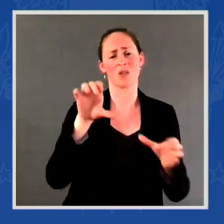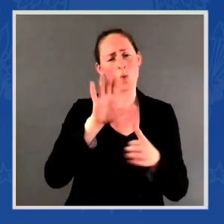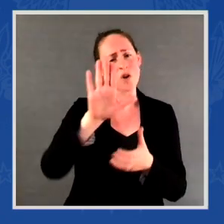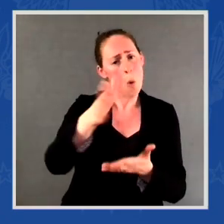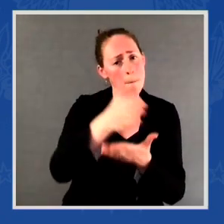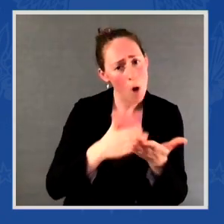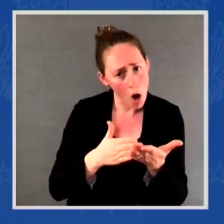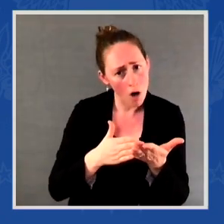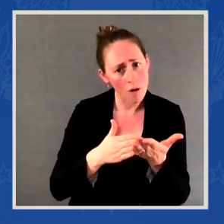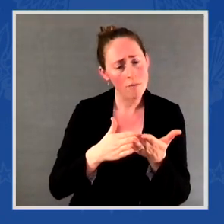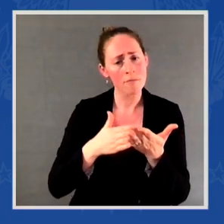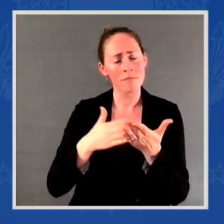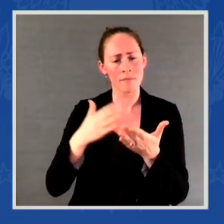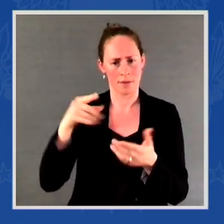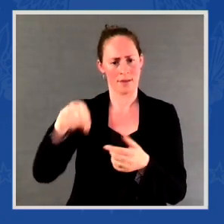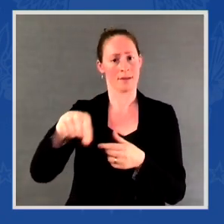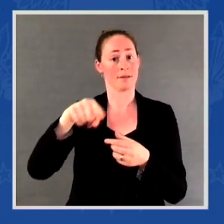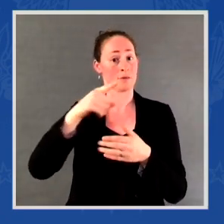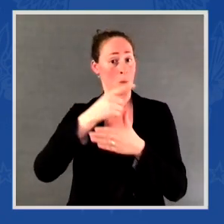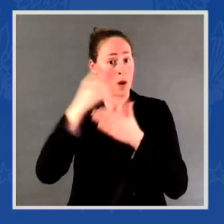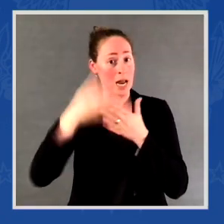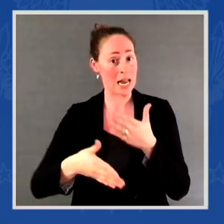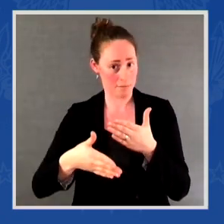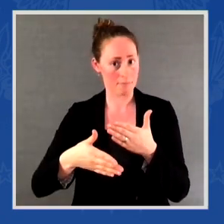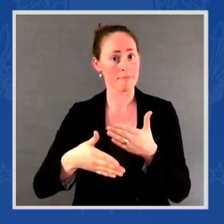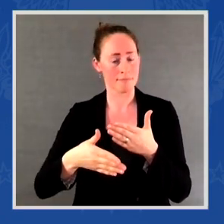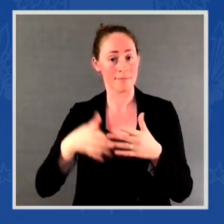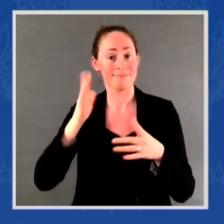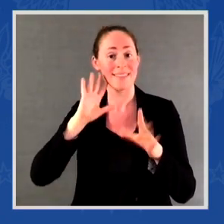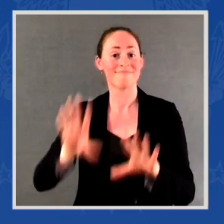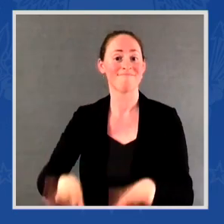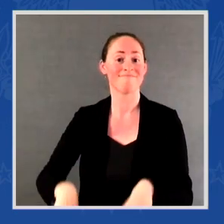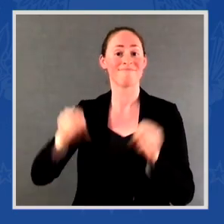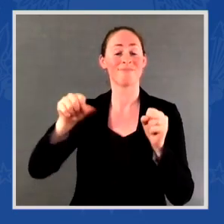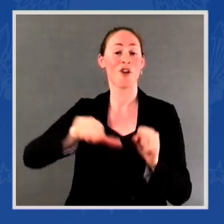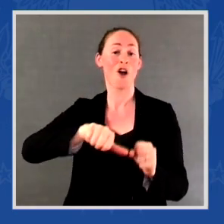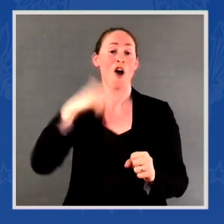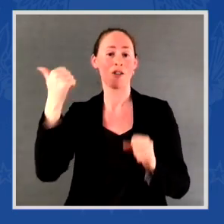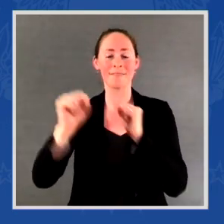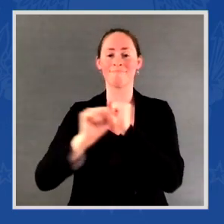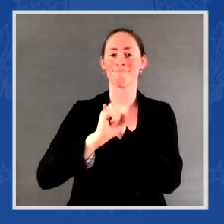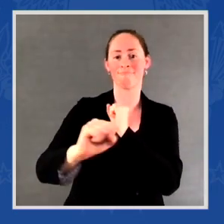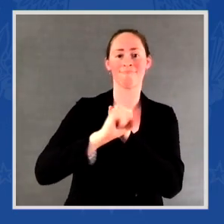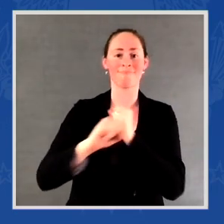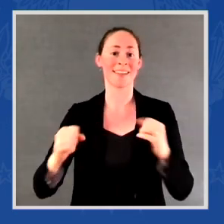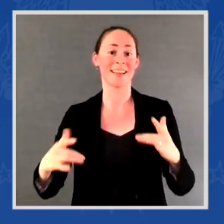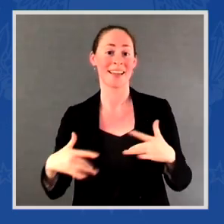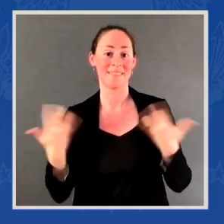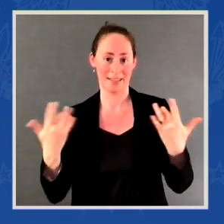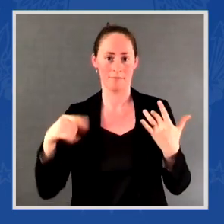This weekend, we'll be hosting another nationwide canvassing event where volunteers like you are going to knock on doors and talk to friends and neighbors